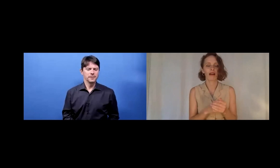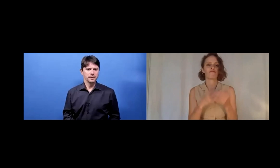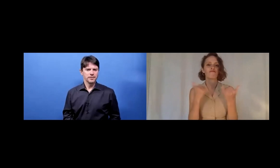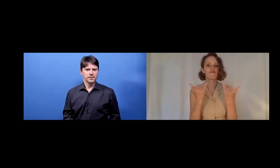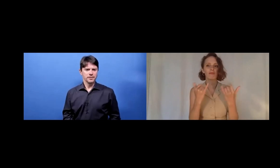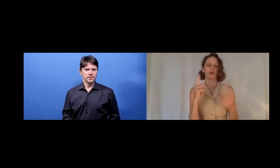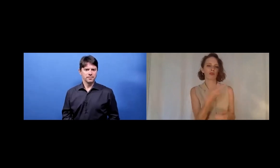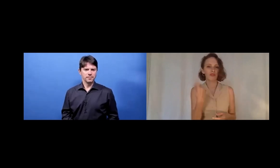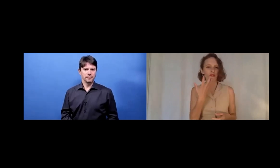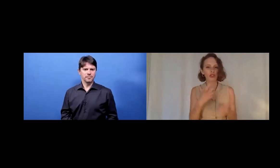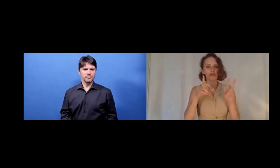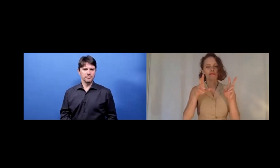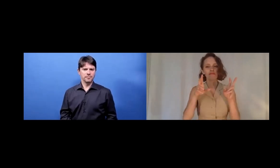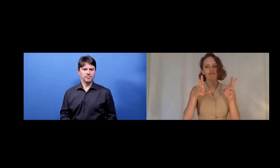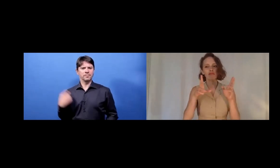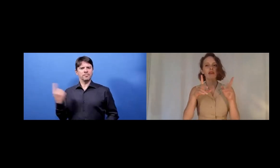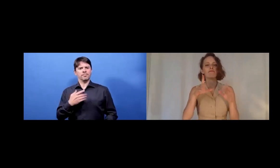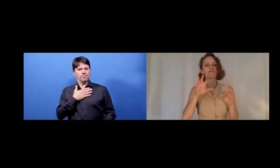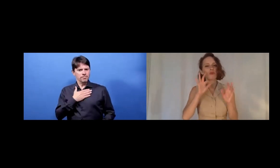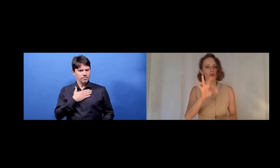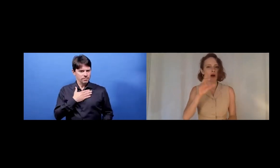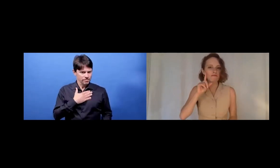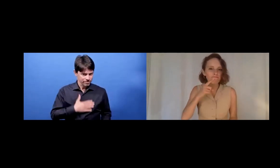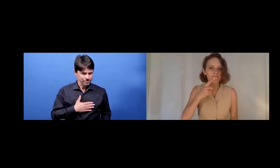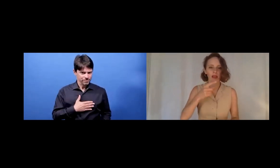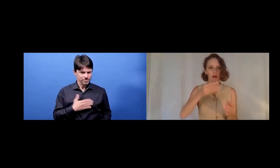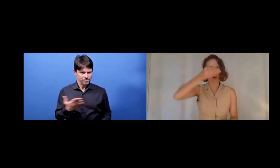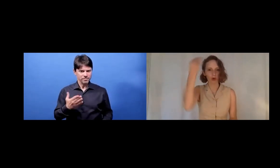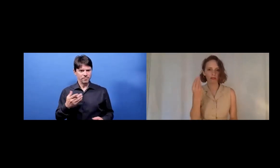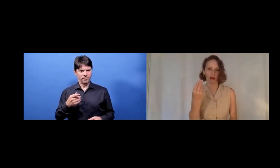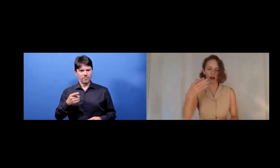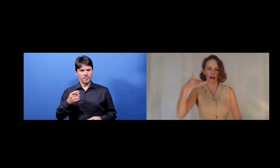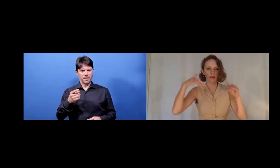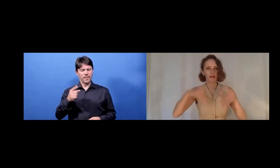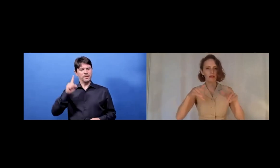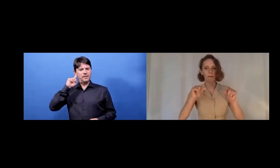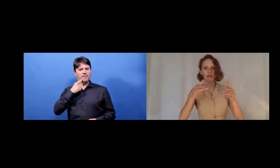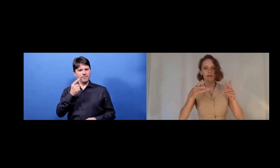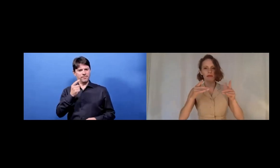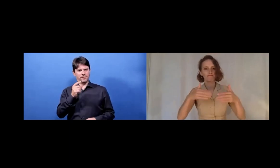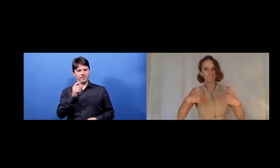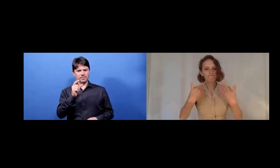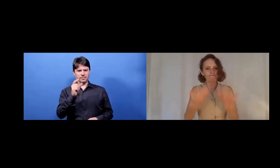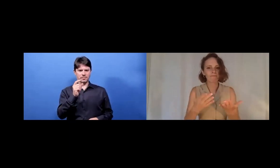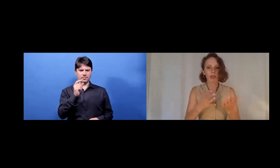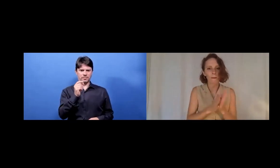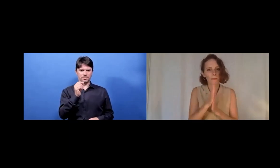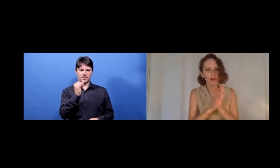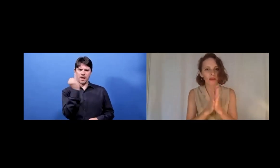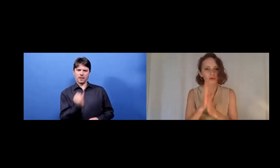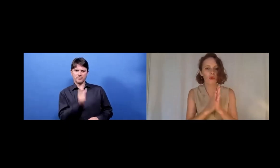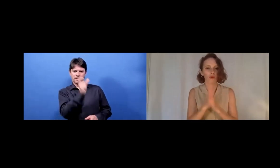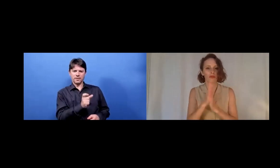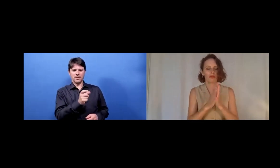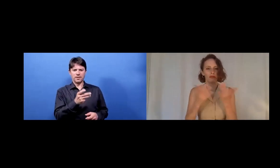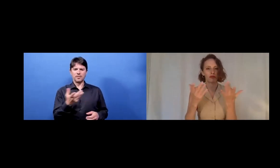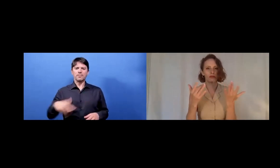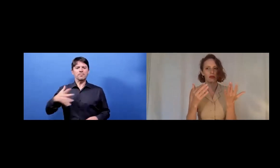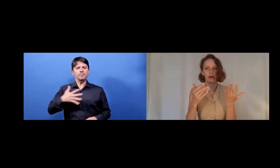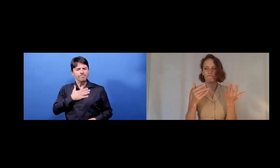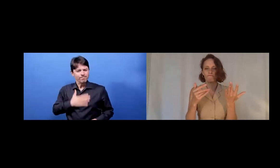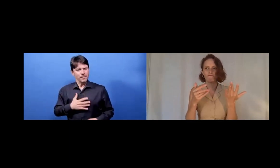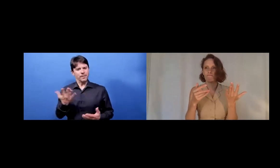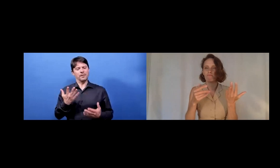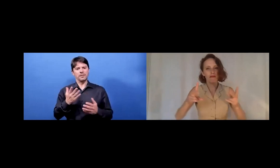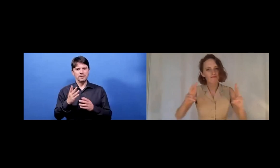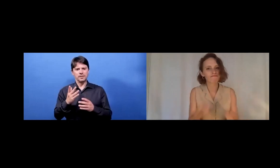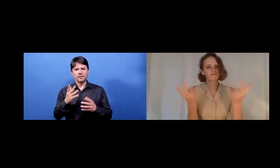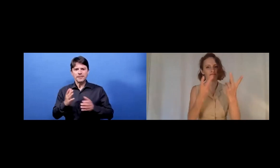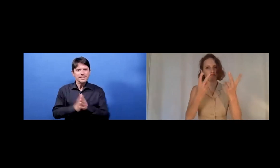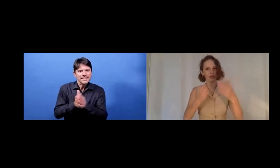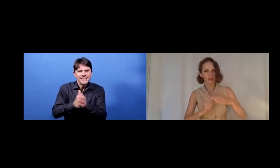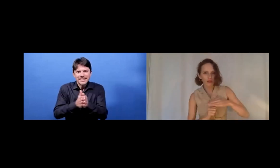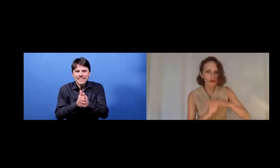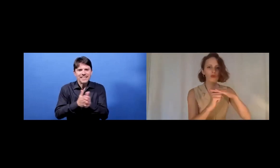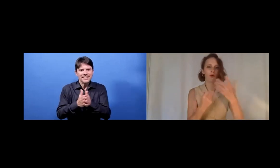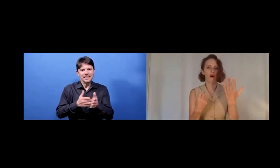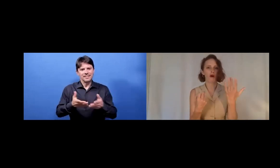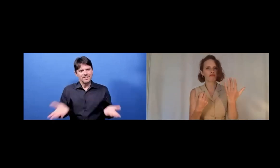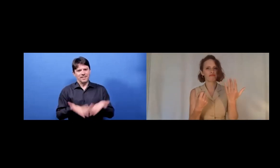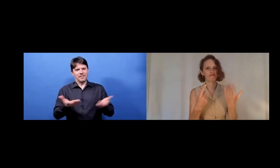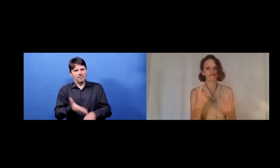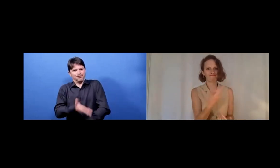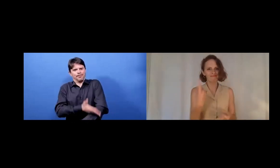Because we really want to show Deaf artists tonight. And show their motivation, understand their support system